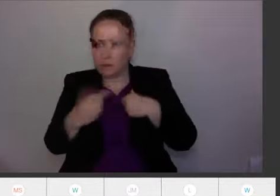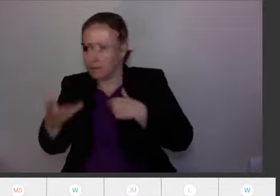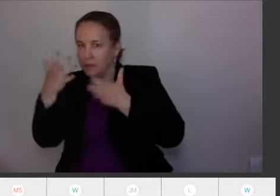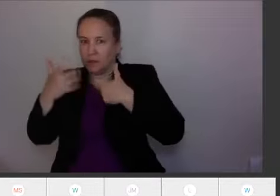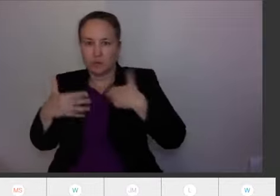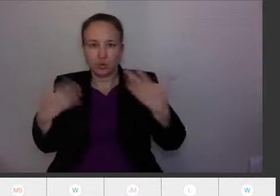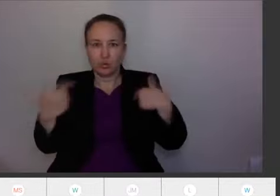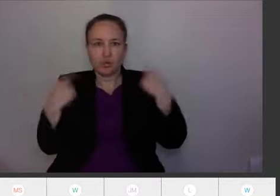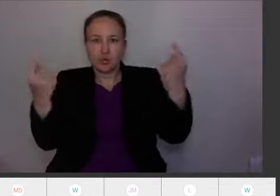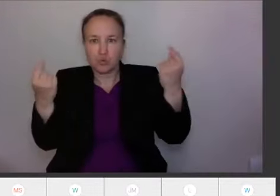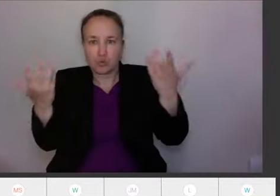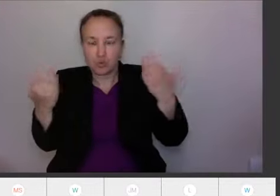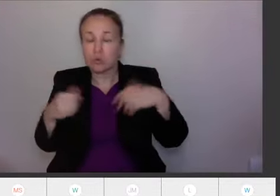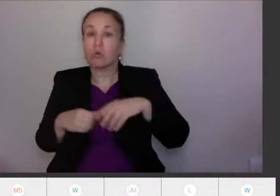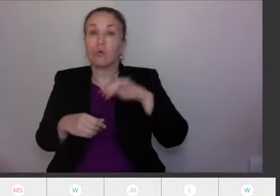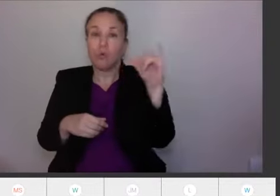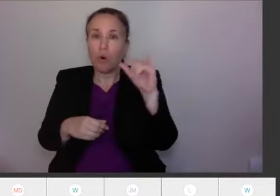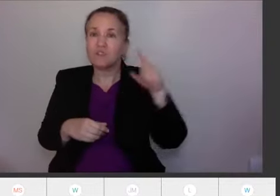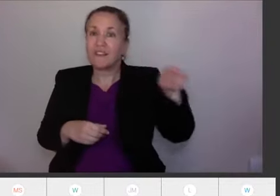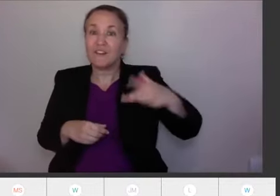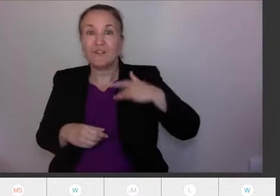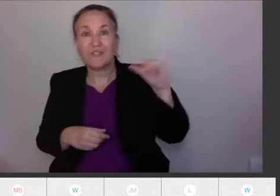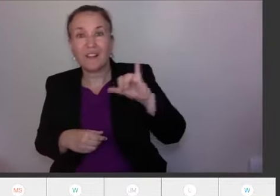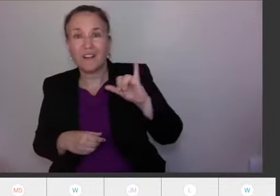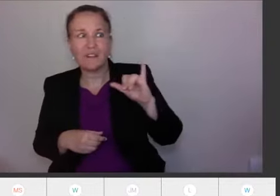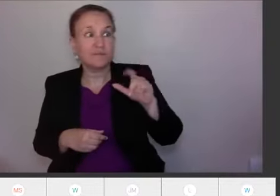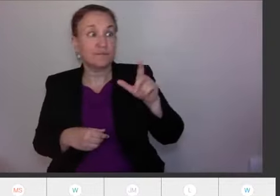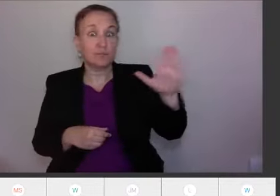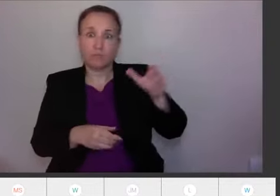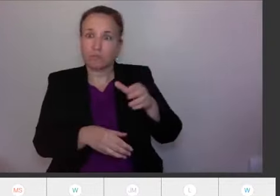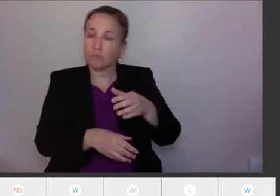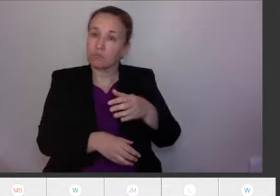and they also feel that this isn't their strong suit that they're not